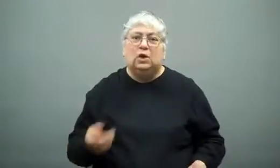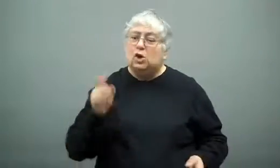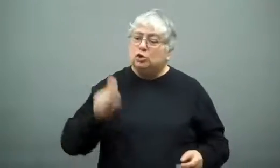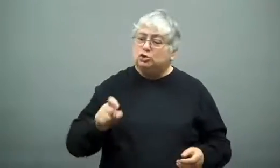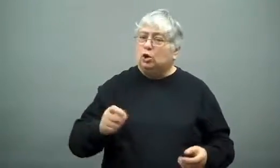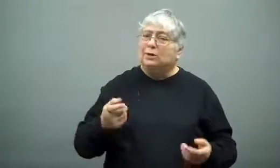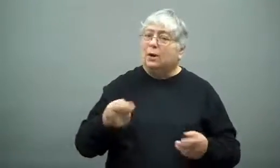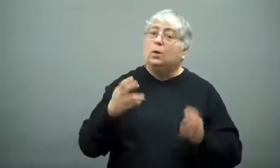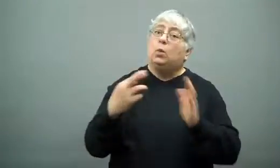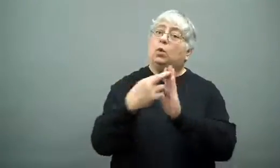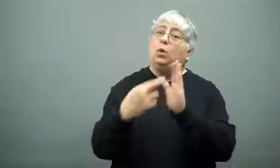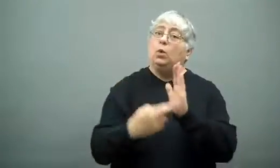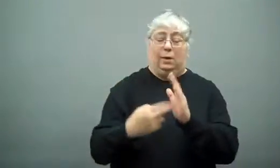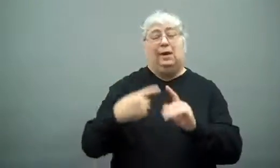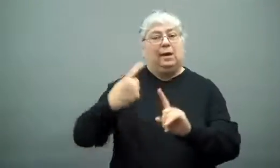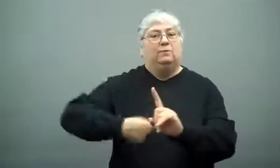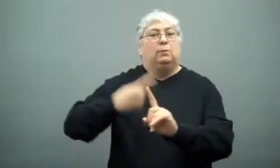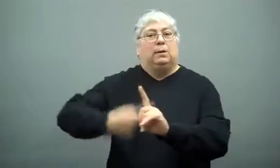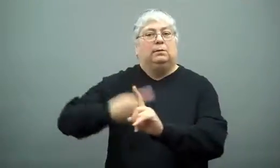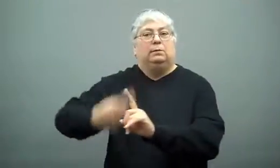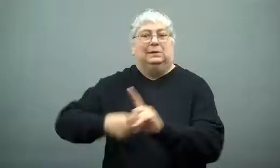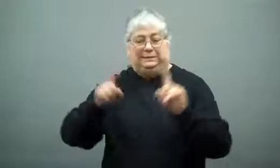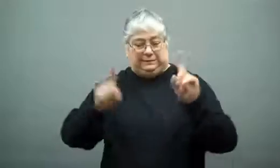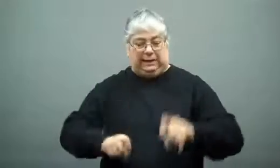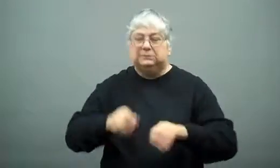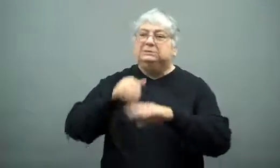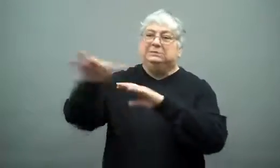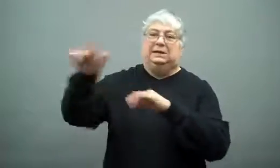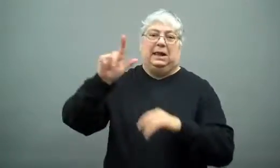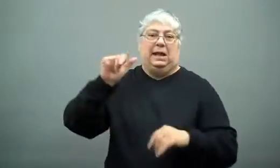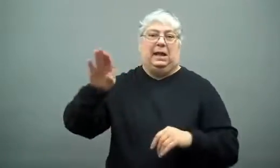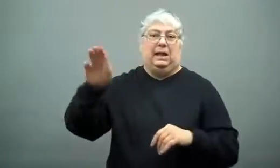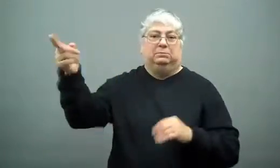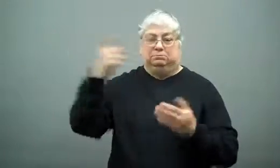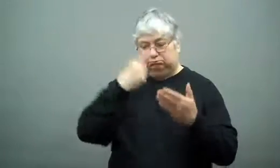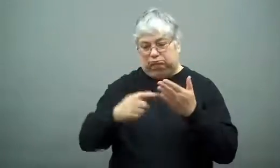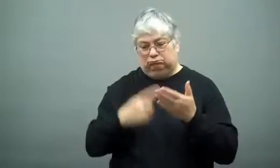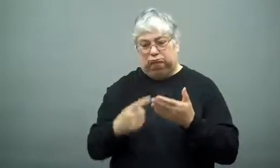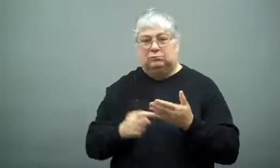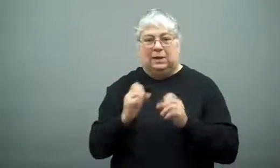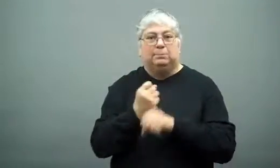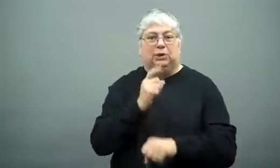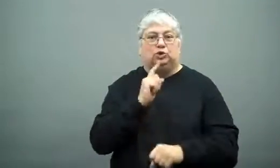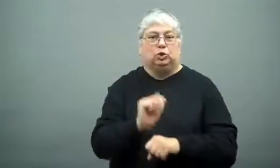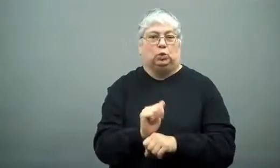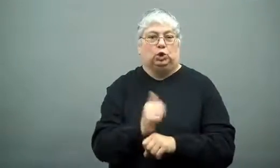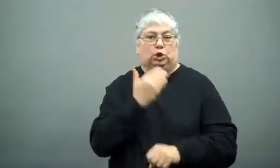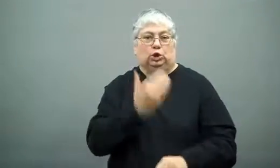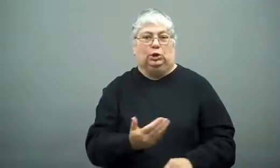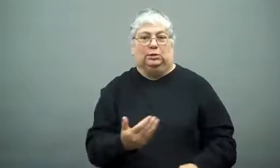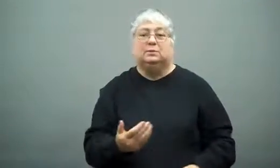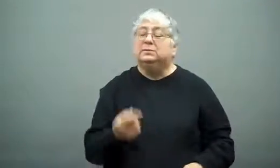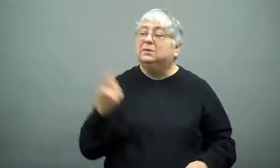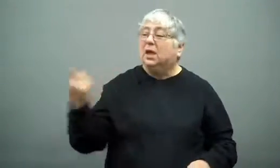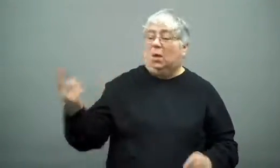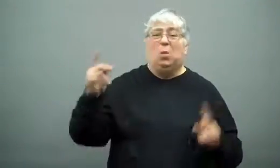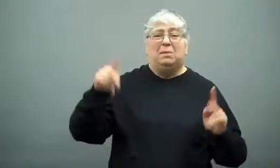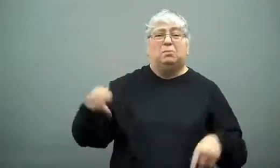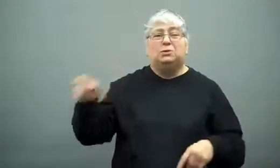The proper procedure was to test it every month, and send the test to a lab.